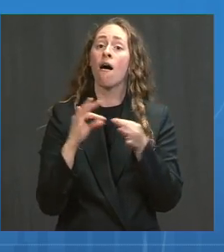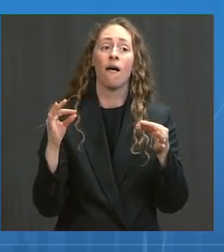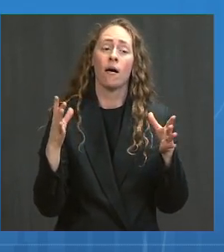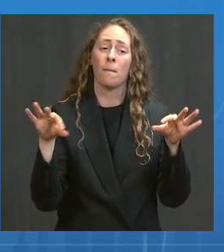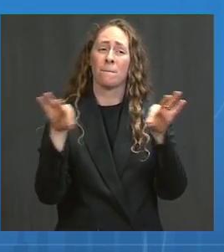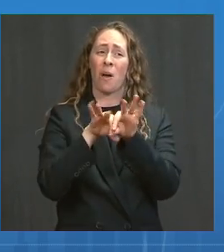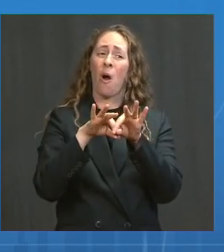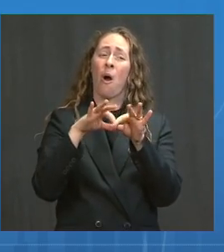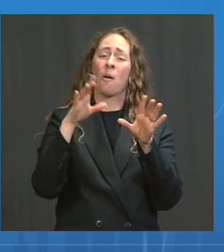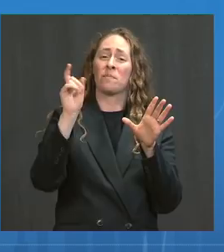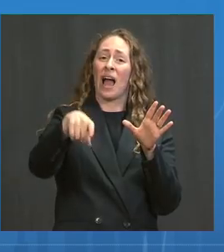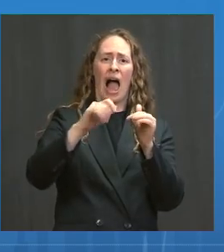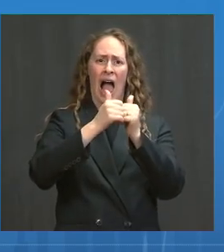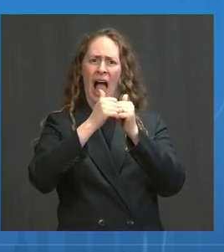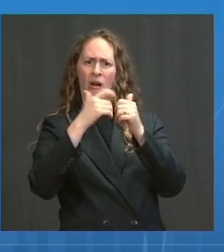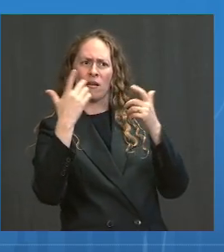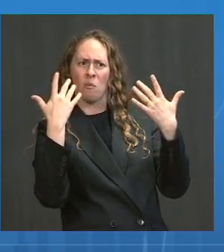is for more Americans to get vaccinated.